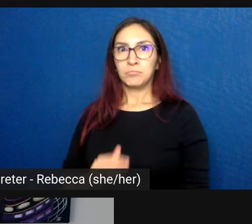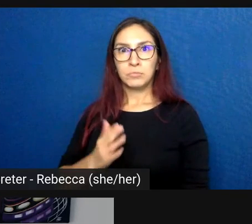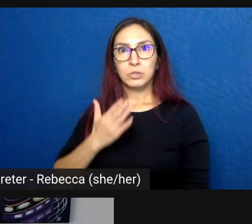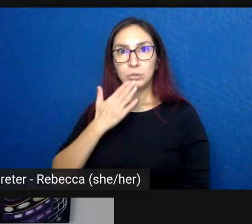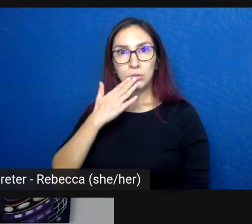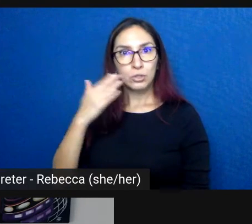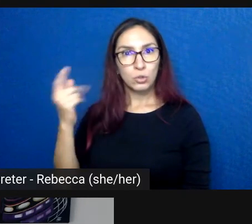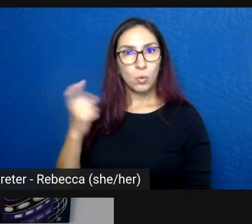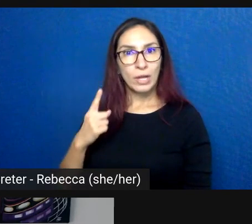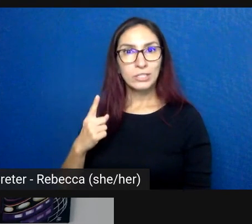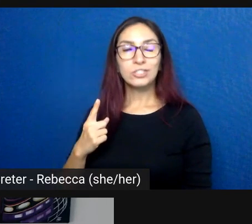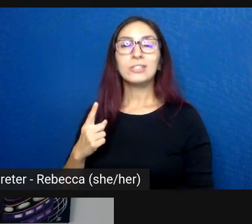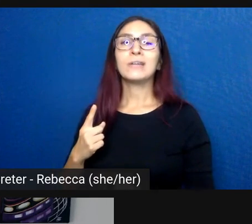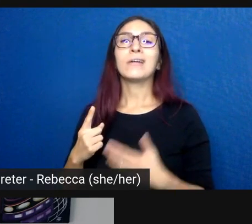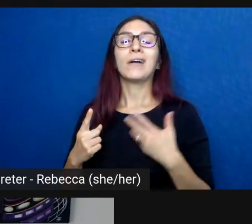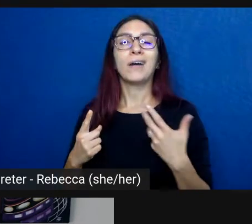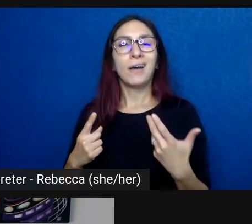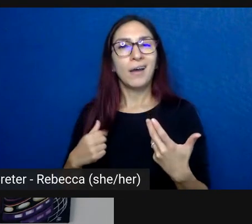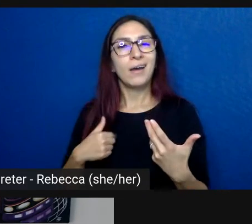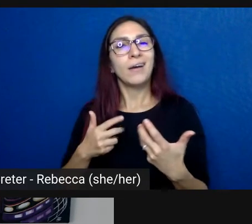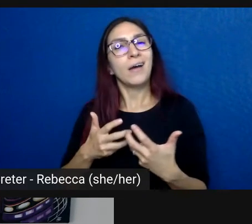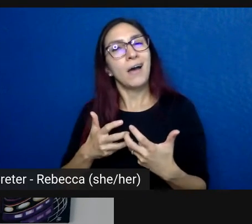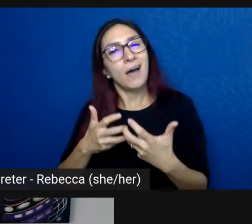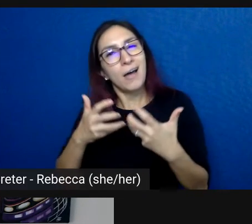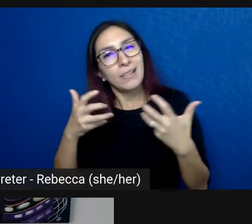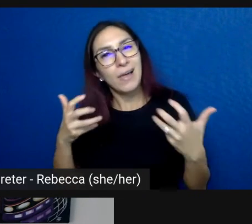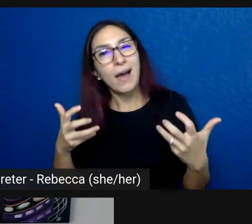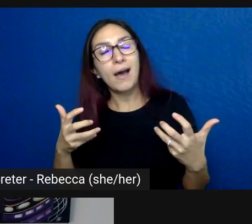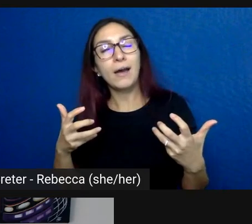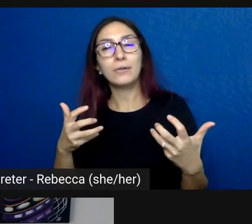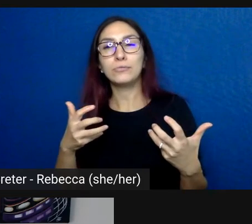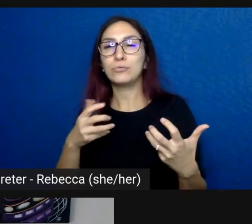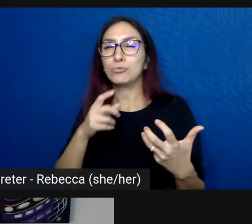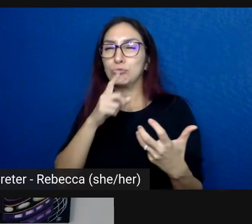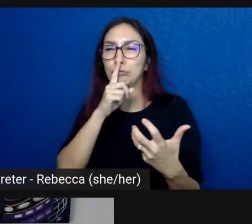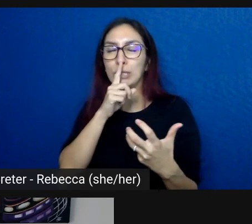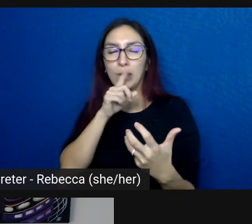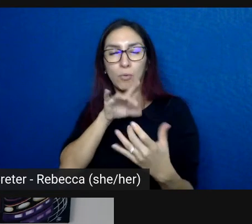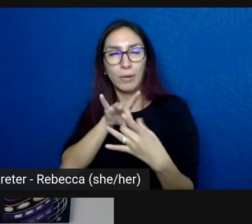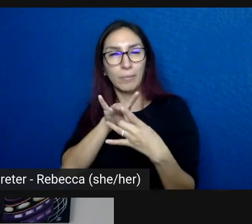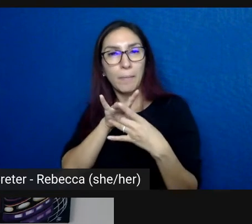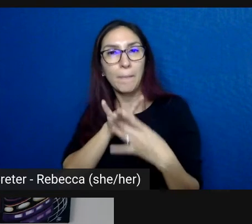A lot of it would probably be applicable to CSS styling